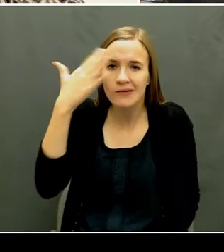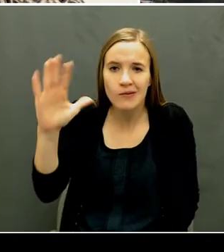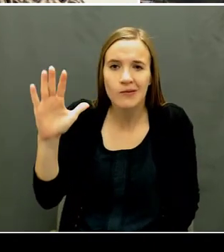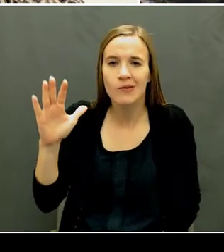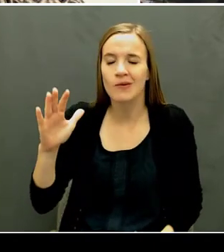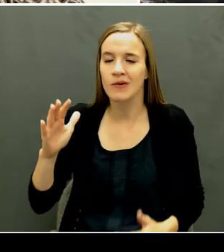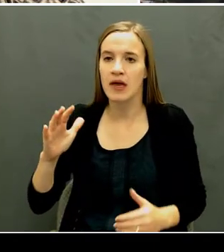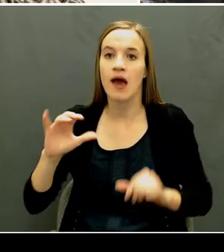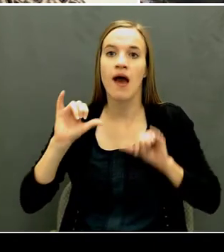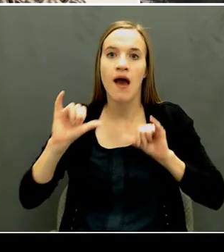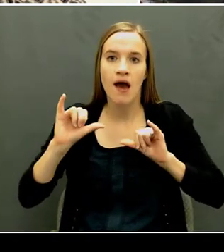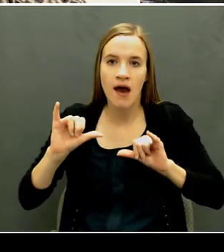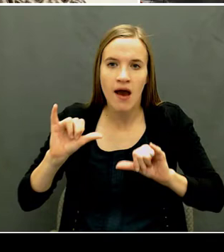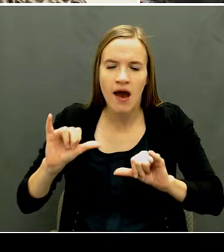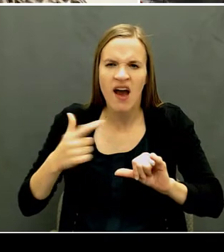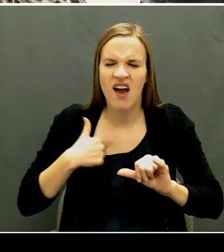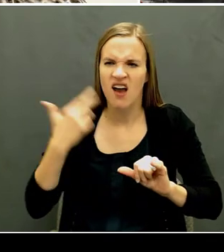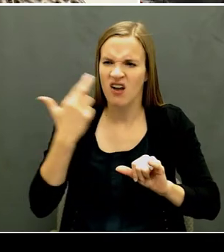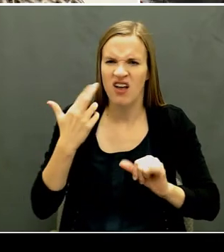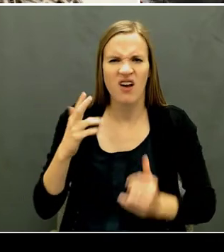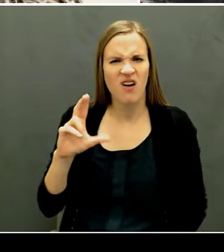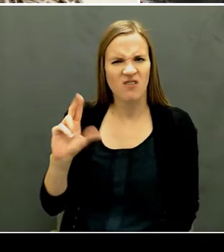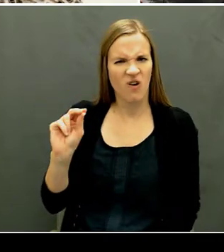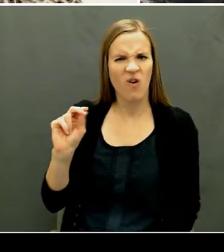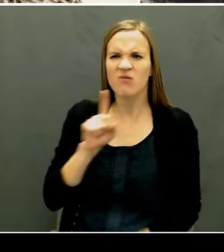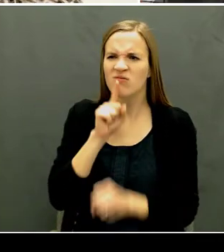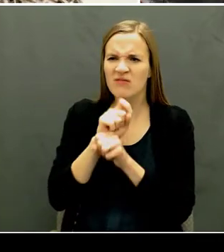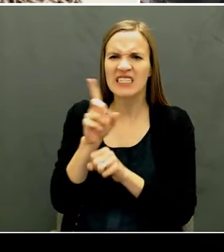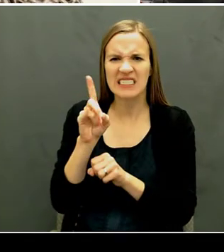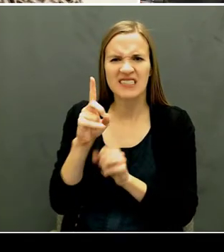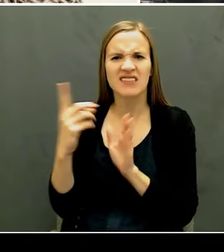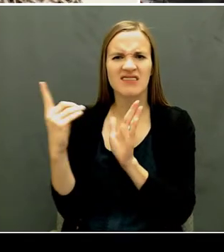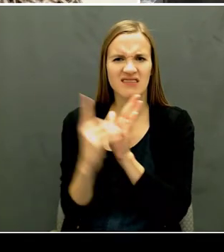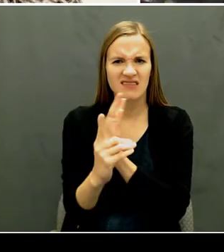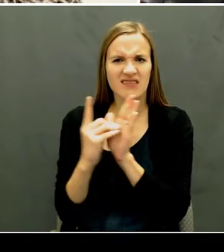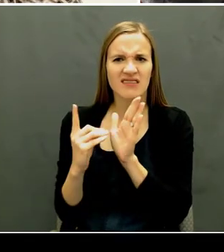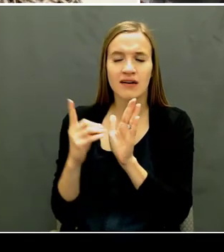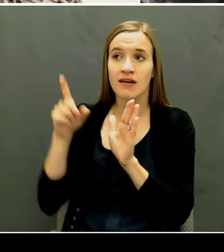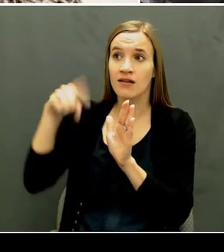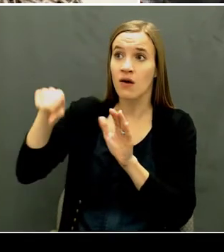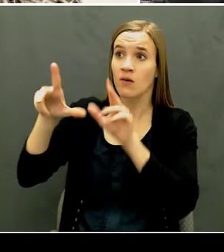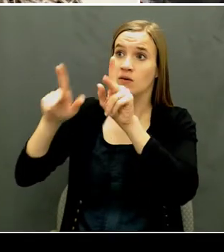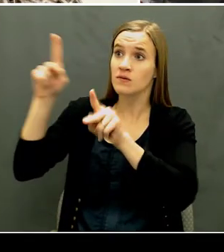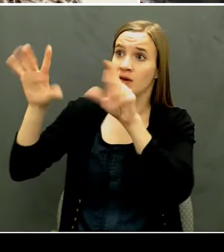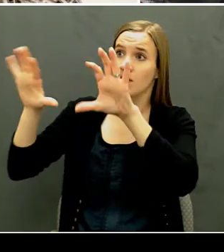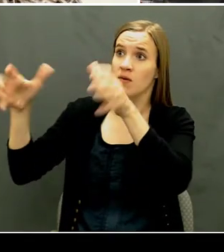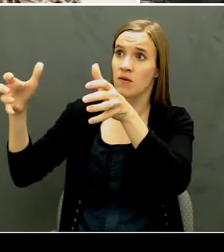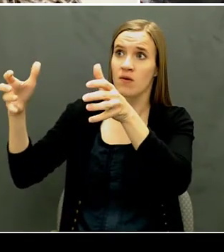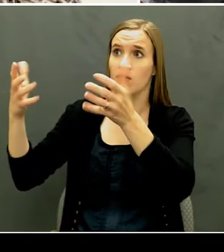that's where, there was the status quo benefited people. You know, some people wanted things to